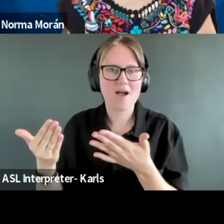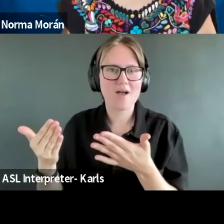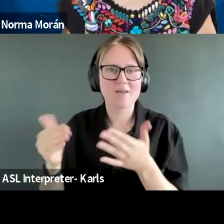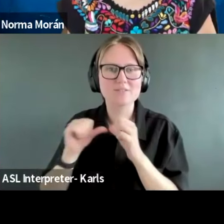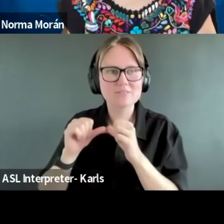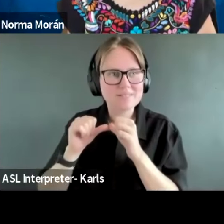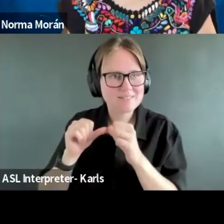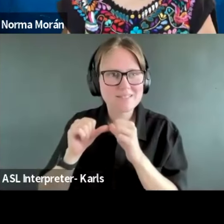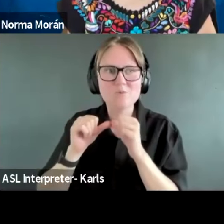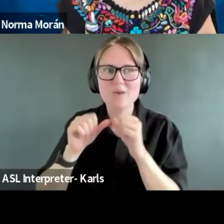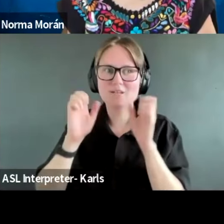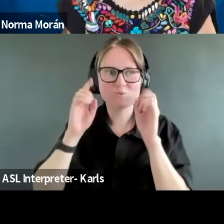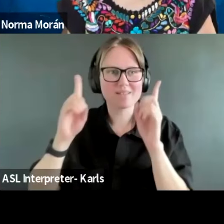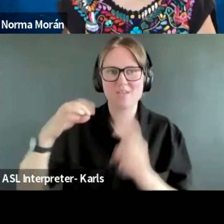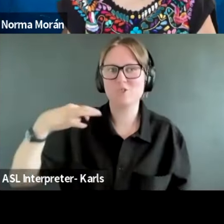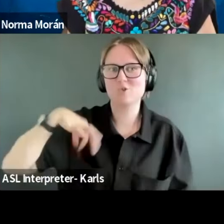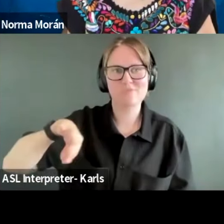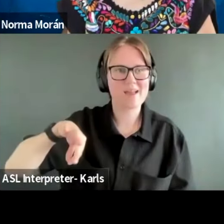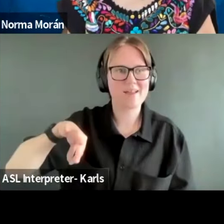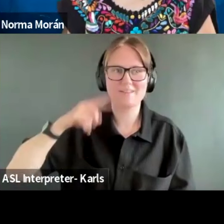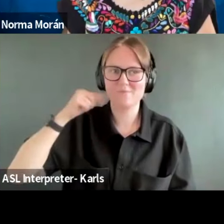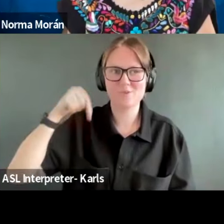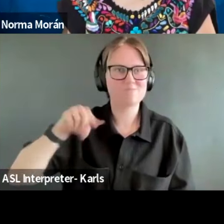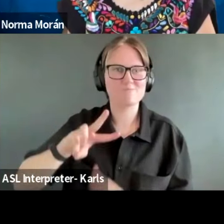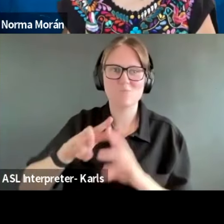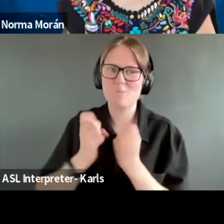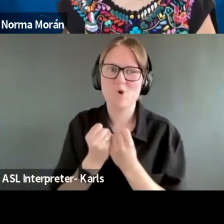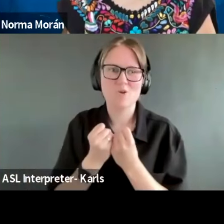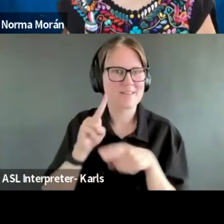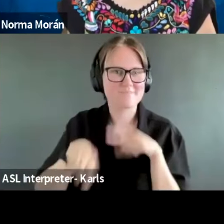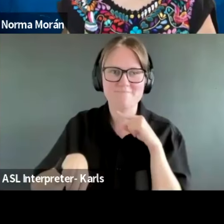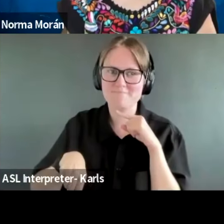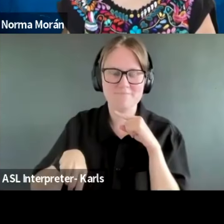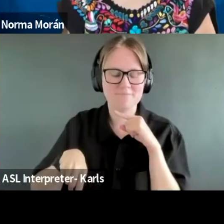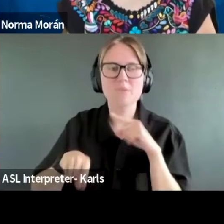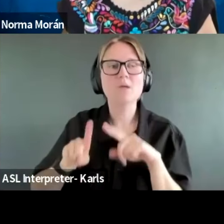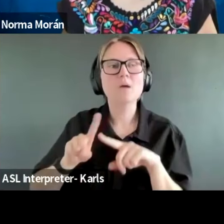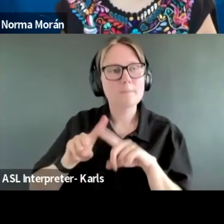credits for this webinar, but you are welcome to